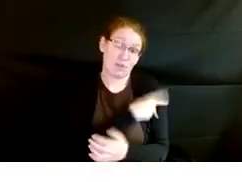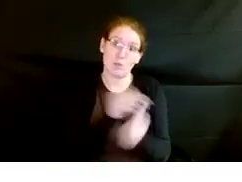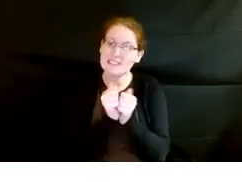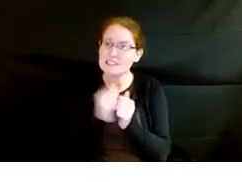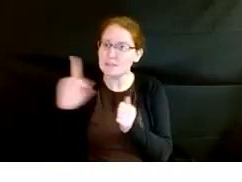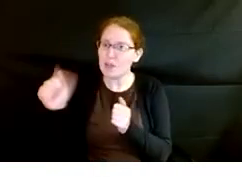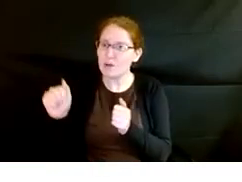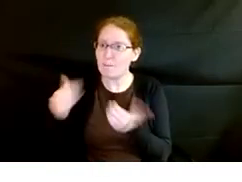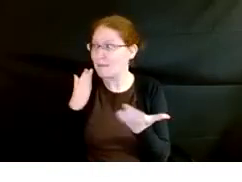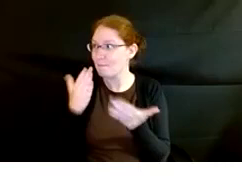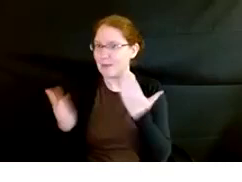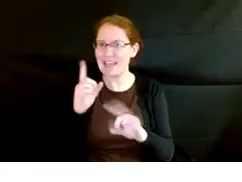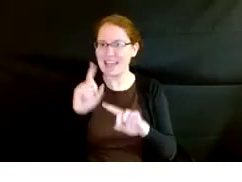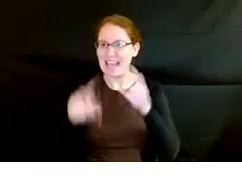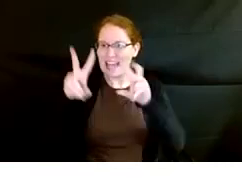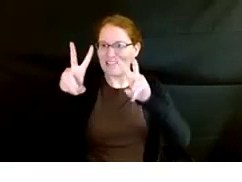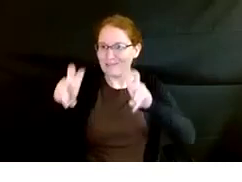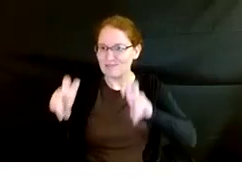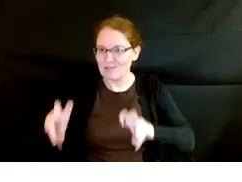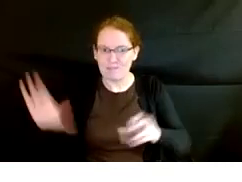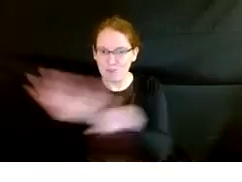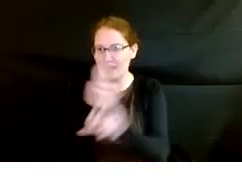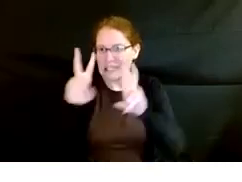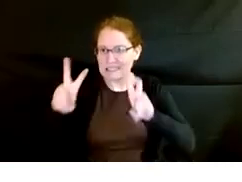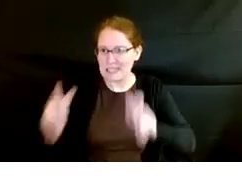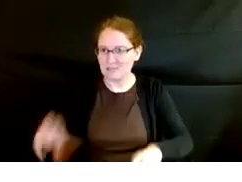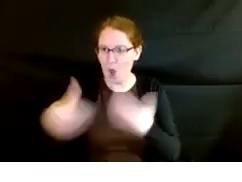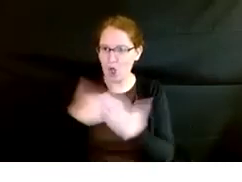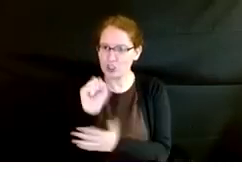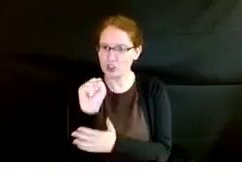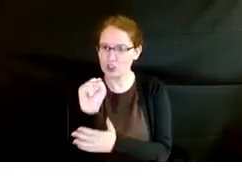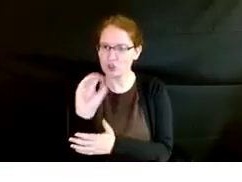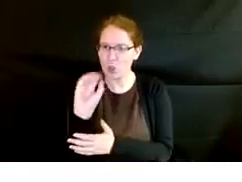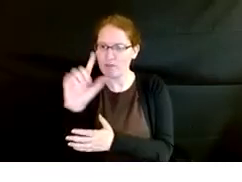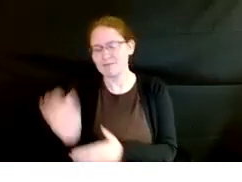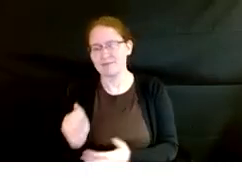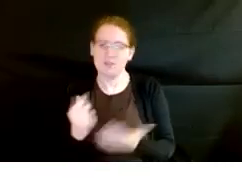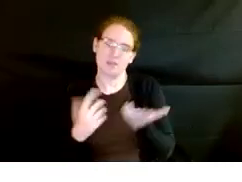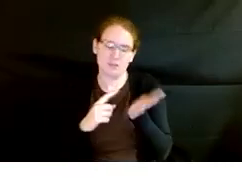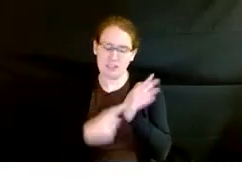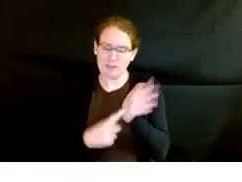be assessed under all components of this SOFA.. so for example we said that a person who's deaf